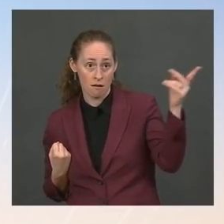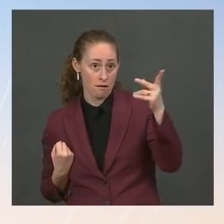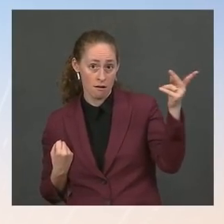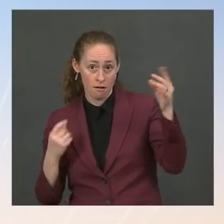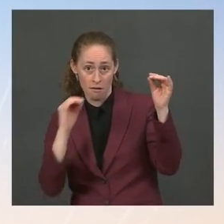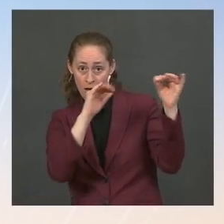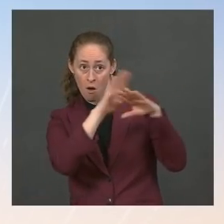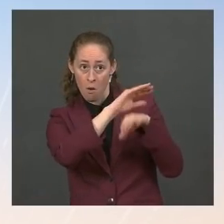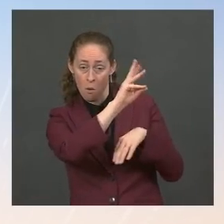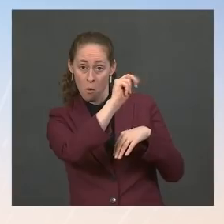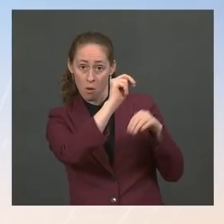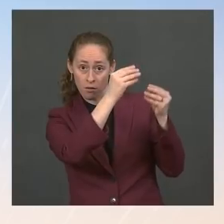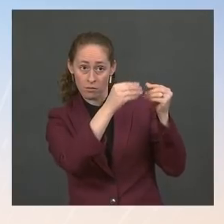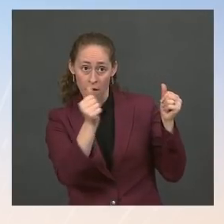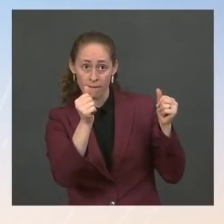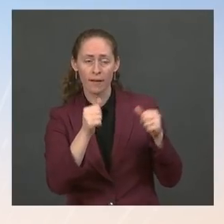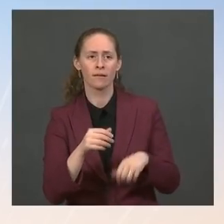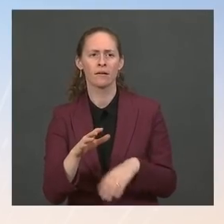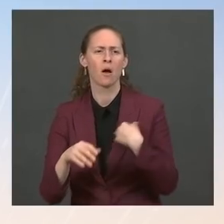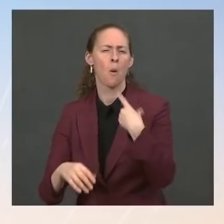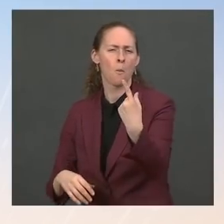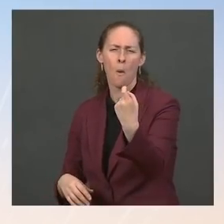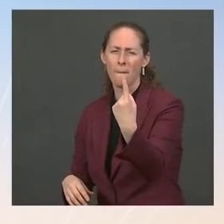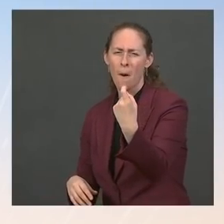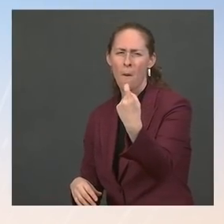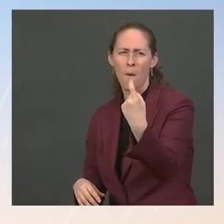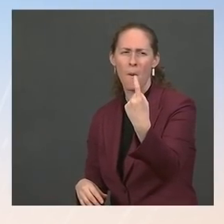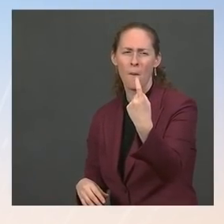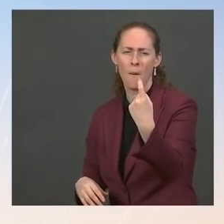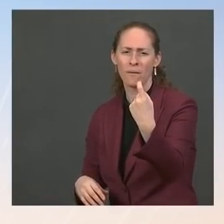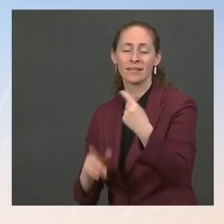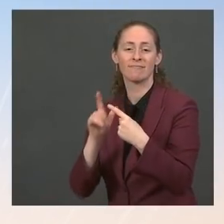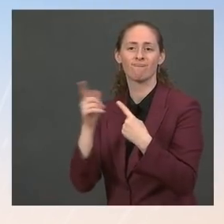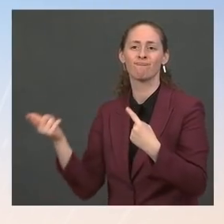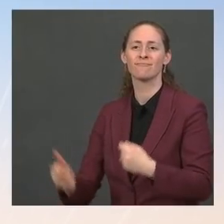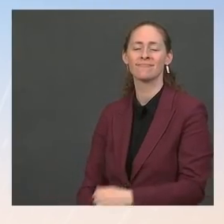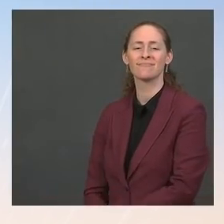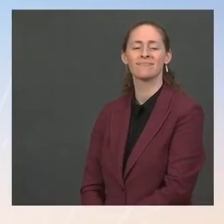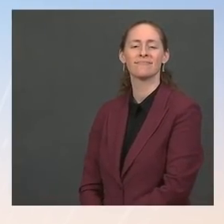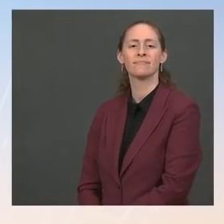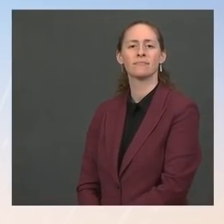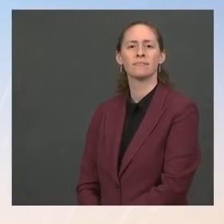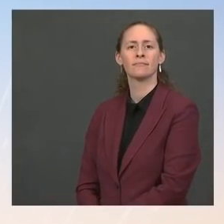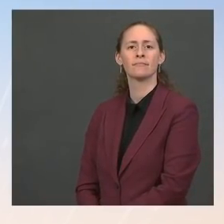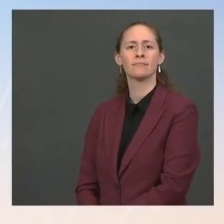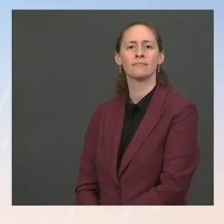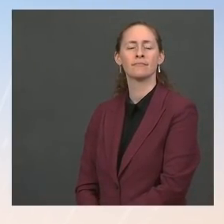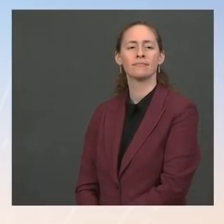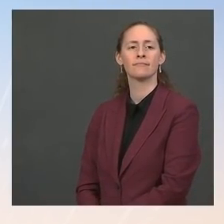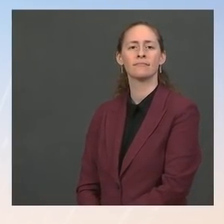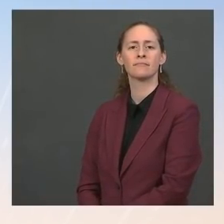Go ahead. The Press: It's the President's birthday on Saturday. Is there anything that he'll be doing? He's 79 years old. How does he keep fit?